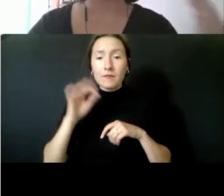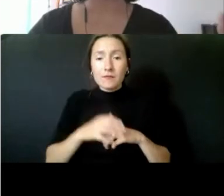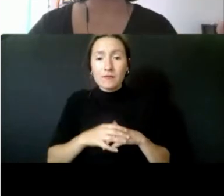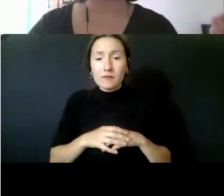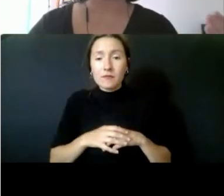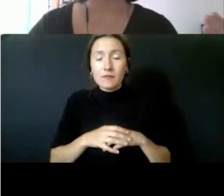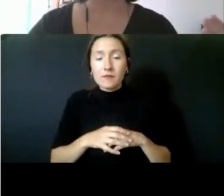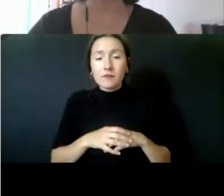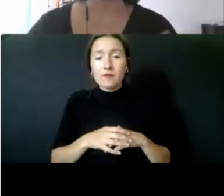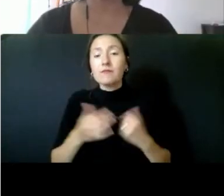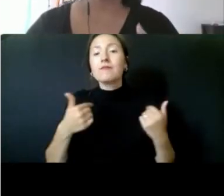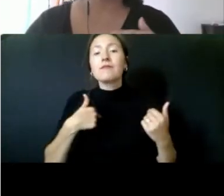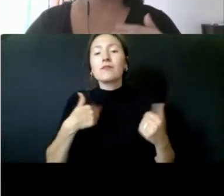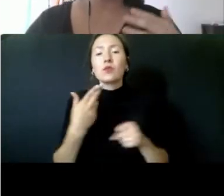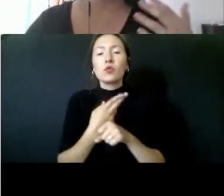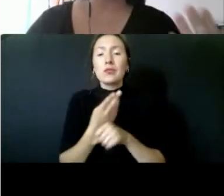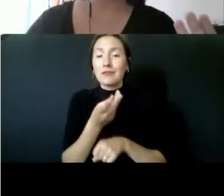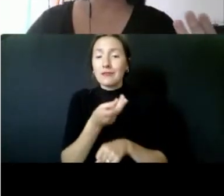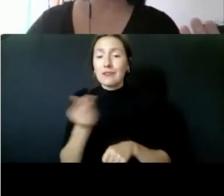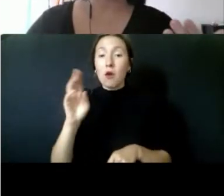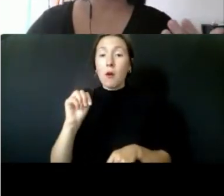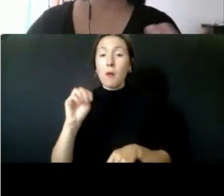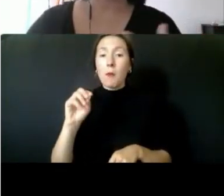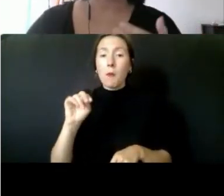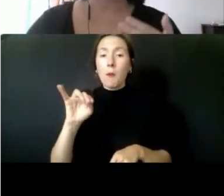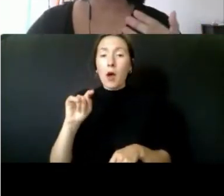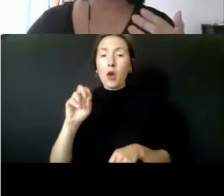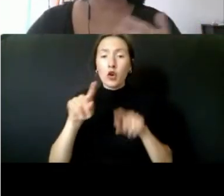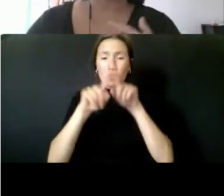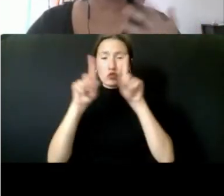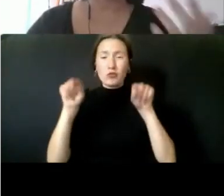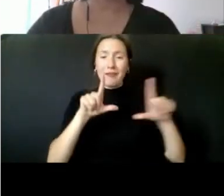what i try to do is i actually the first thing that i do whenever i get a new computer is i